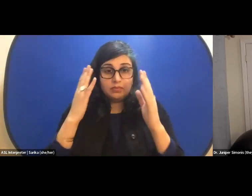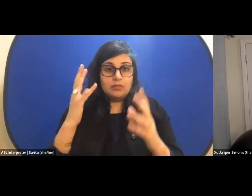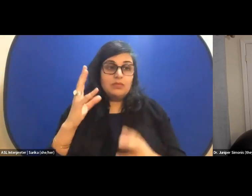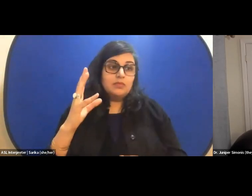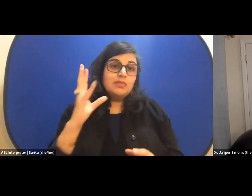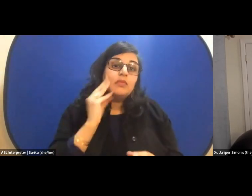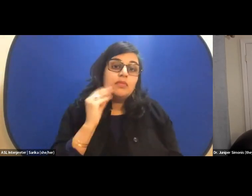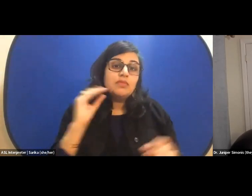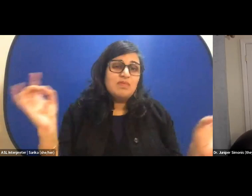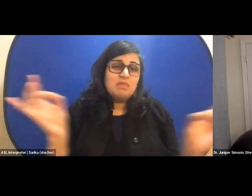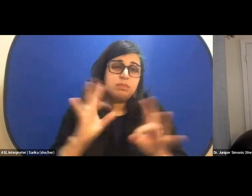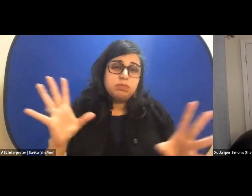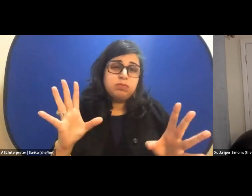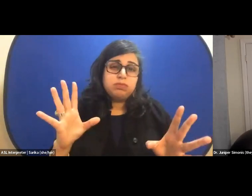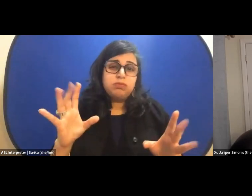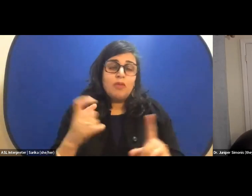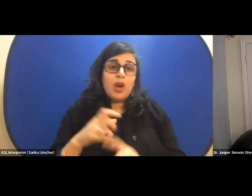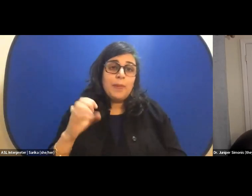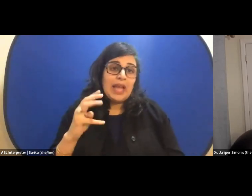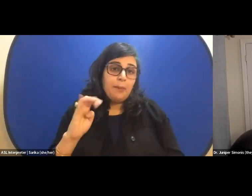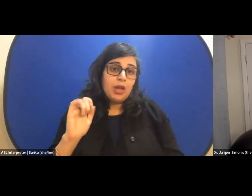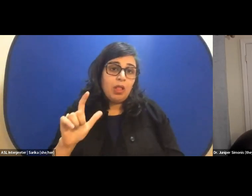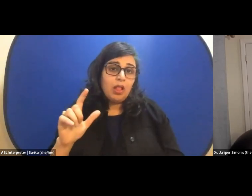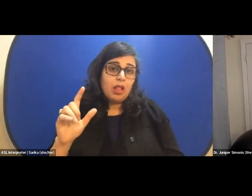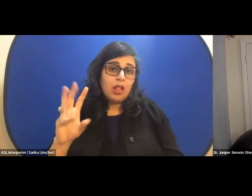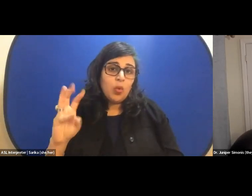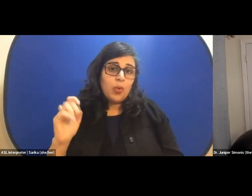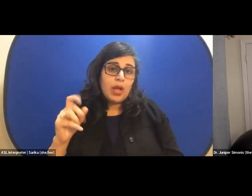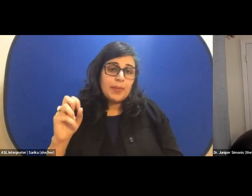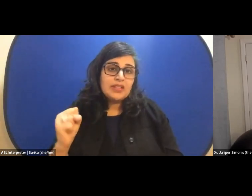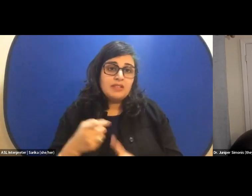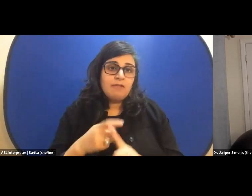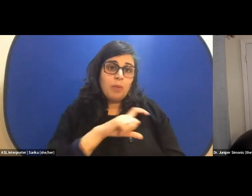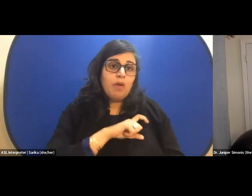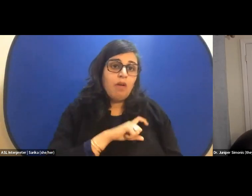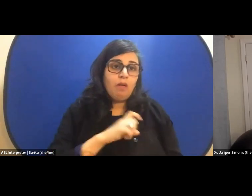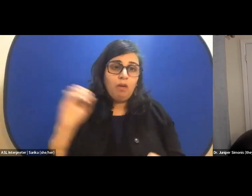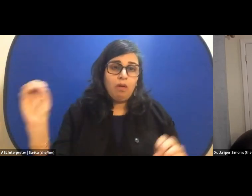speaking here today as both a recipient of brutality